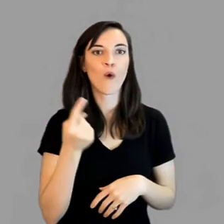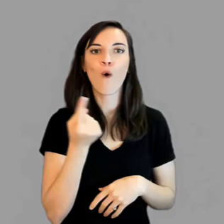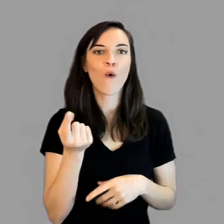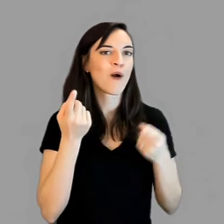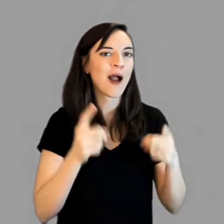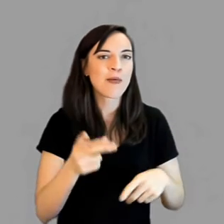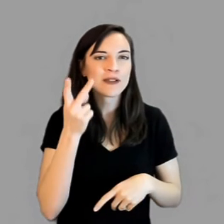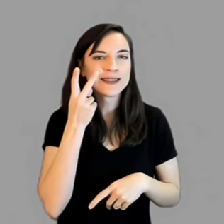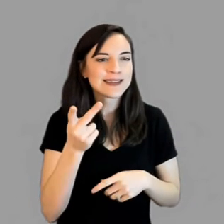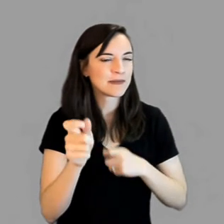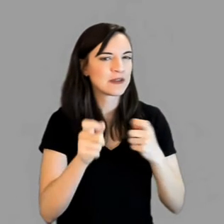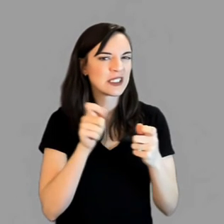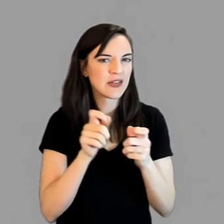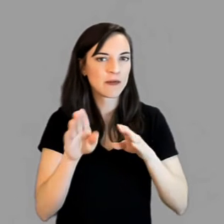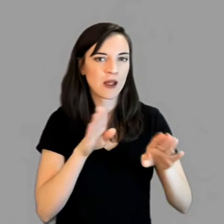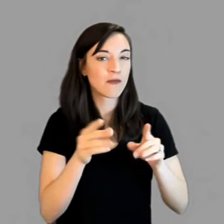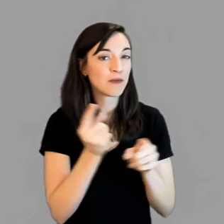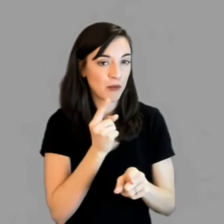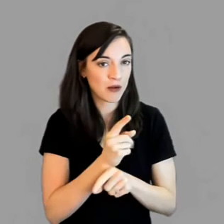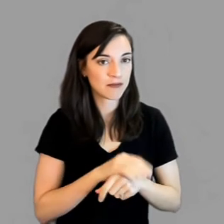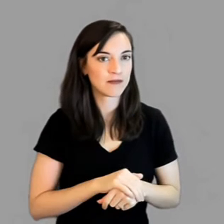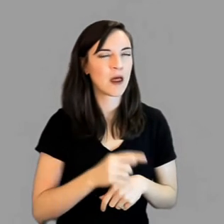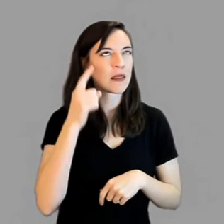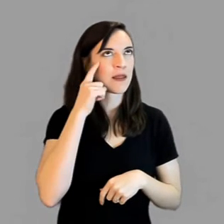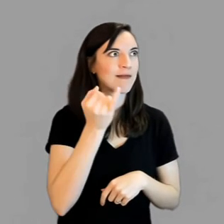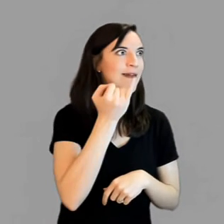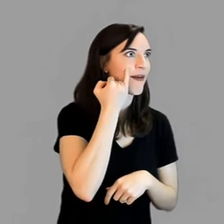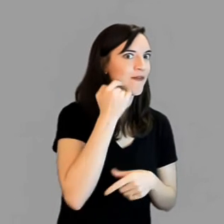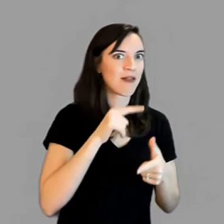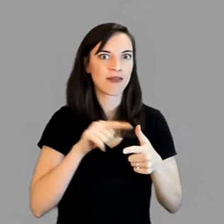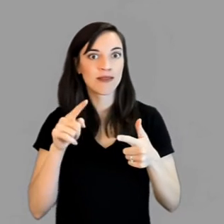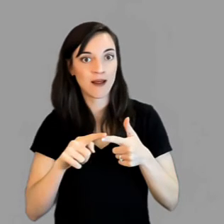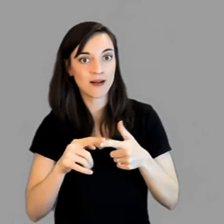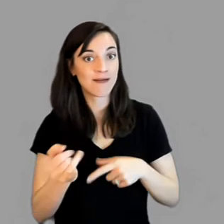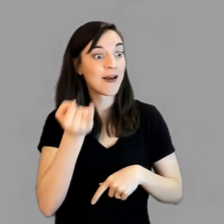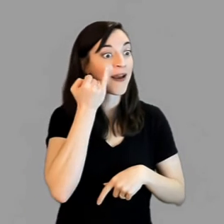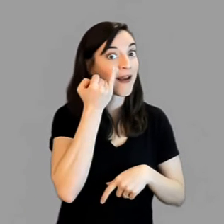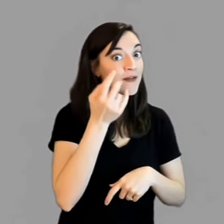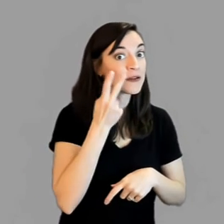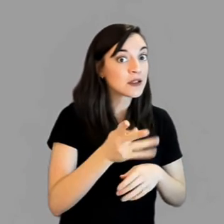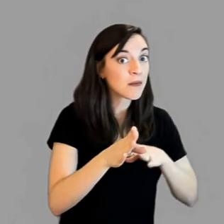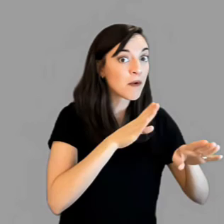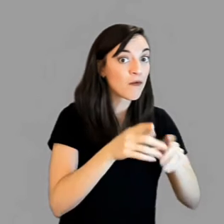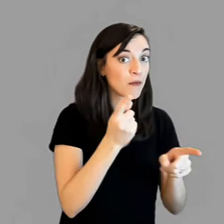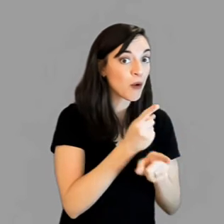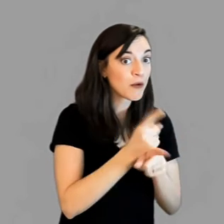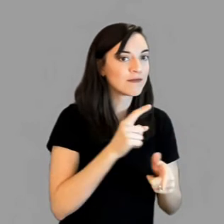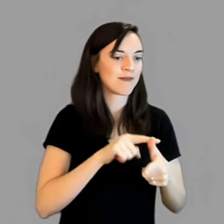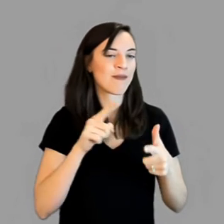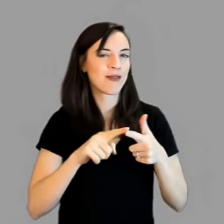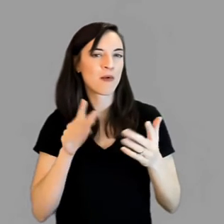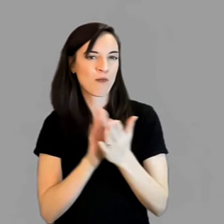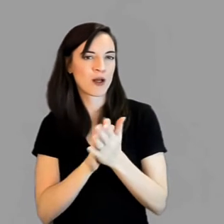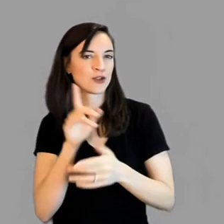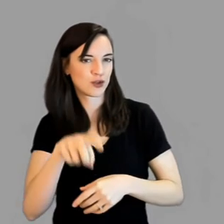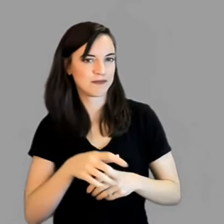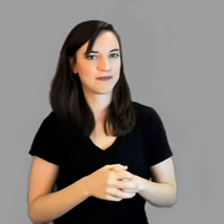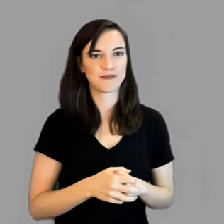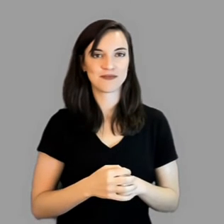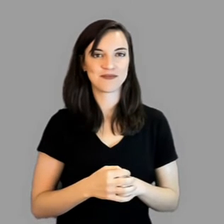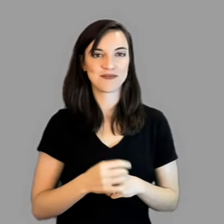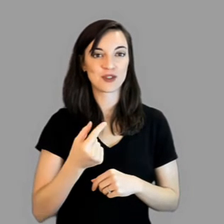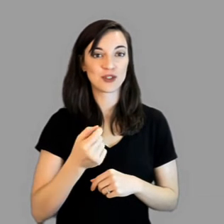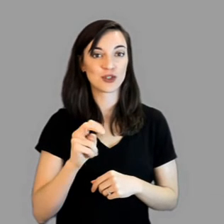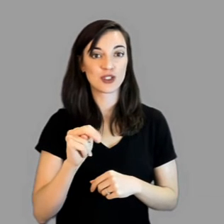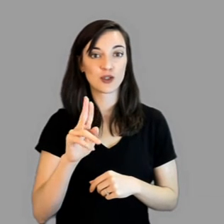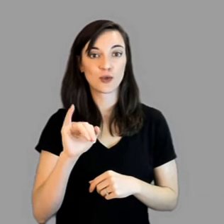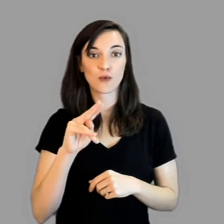is observed; think “if, then” If you see the appropriate behavior, then praise], genuine